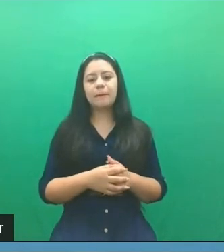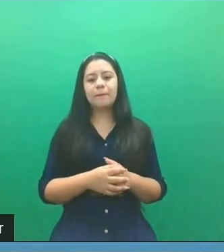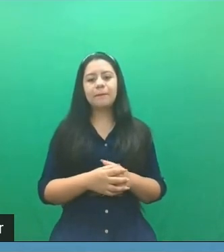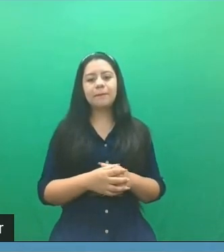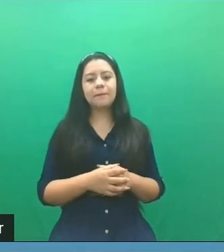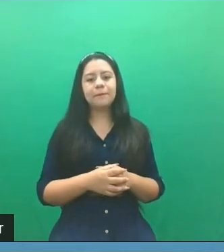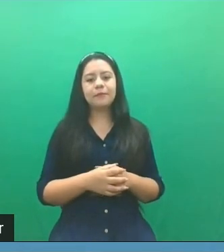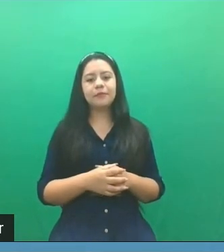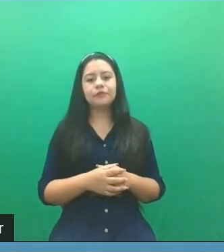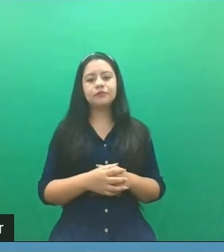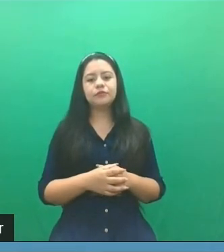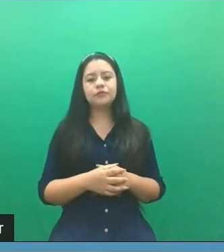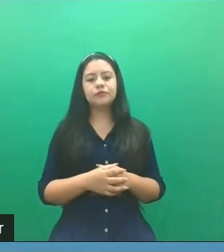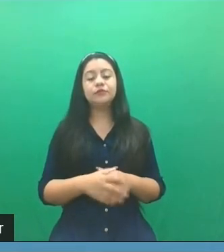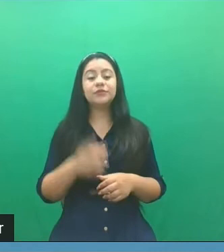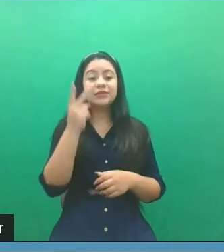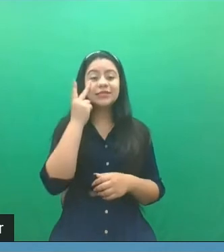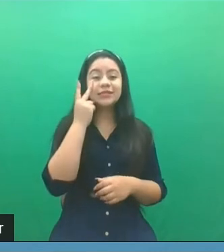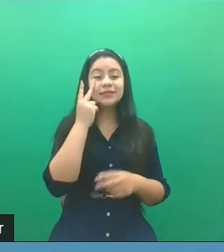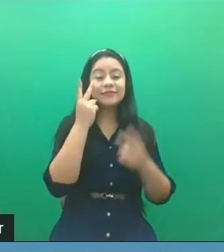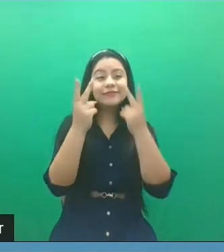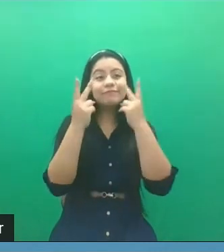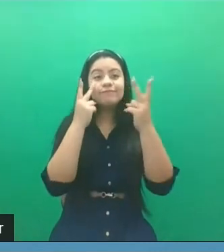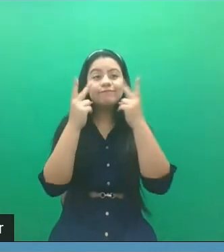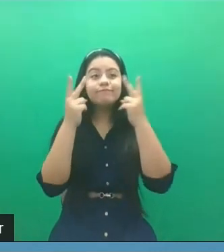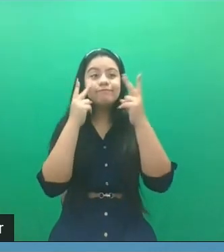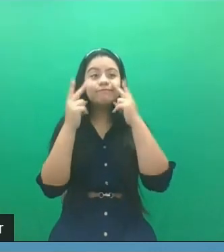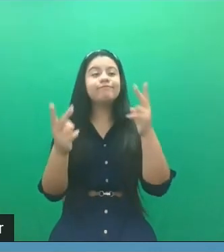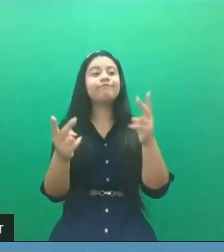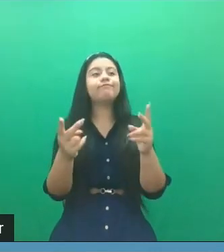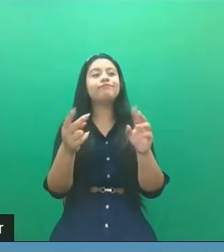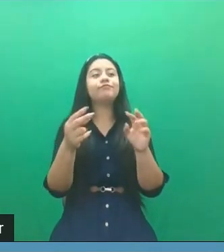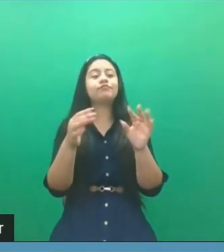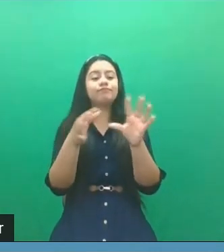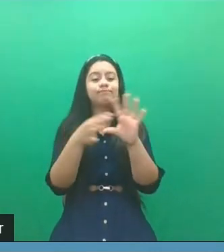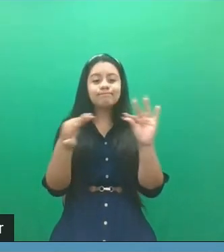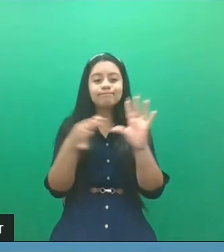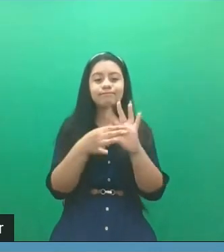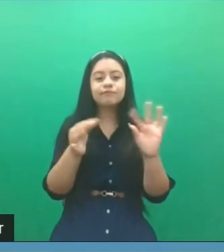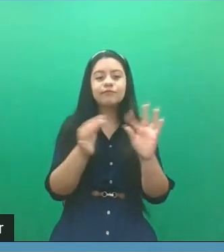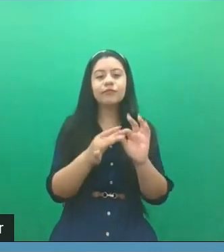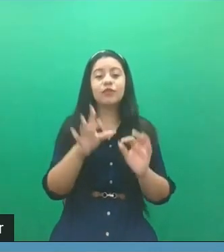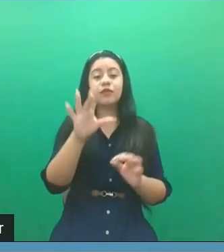description for each of the 48 different prints that composes that and we want to create a